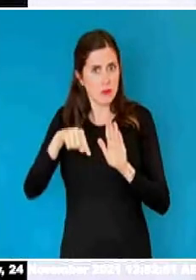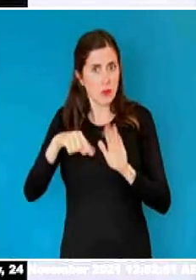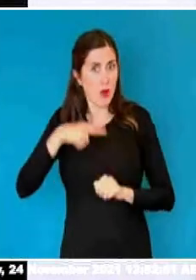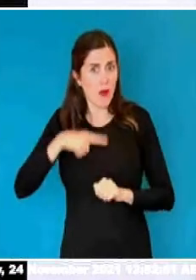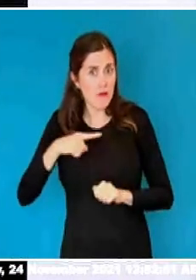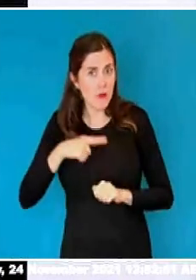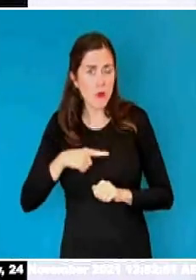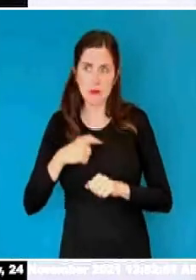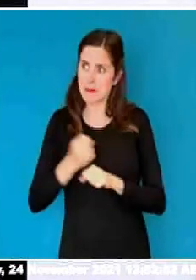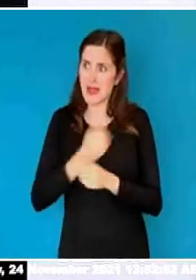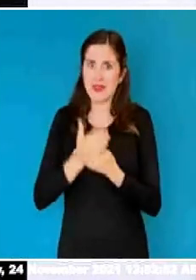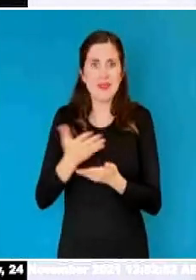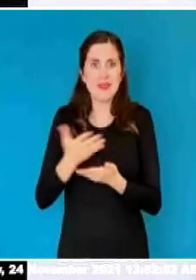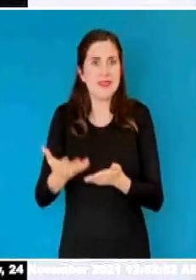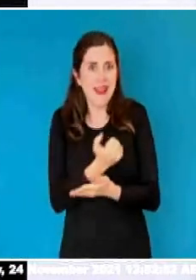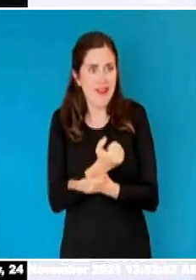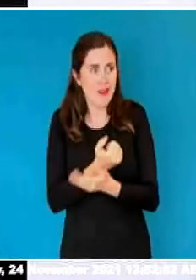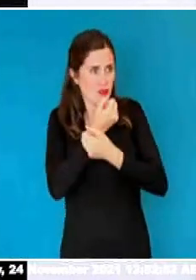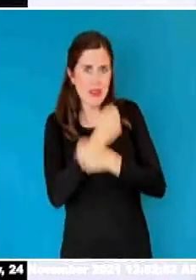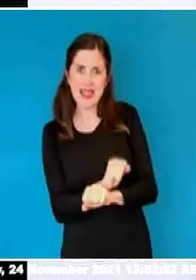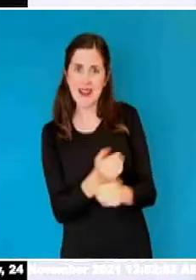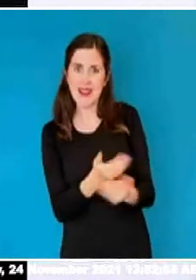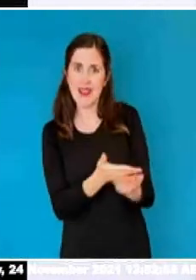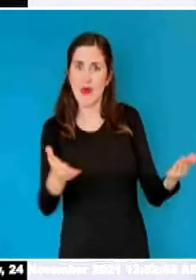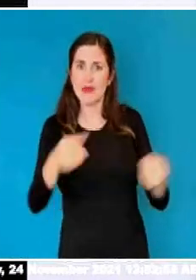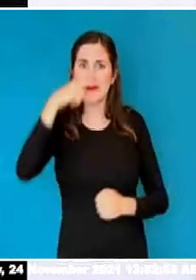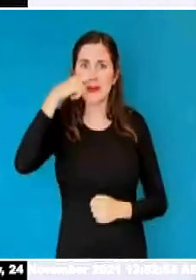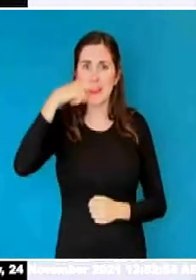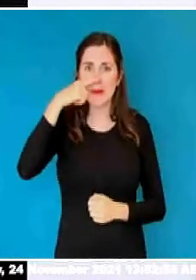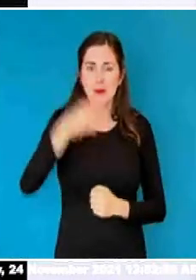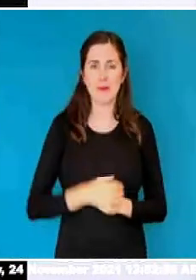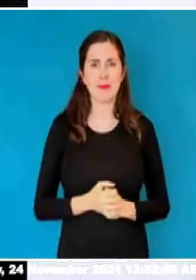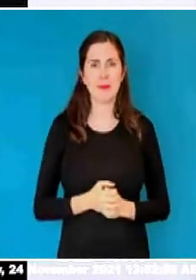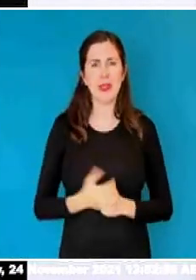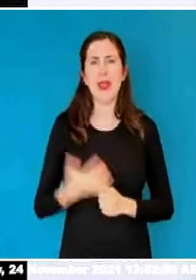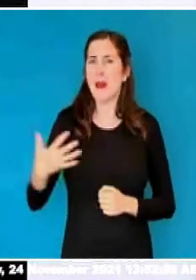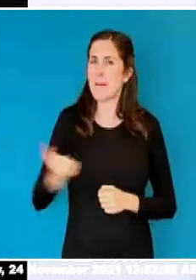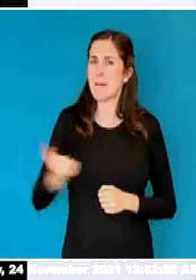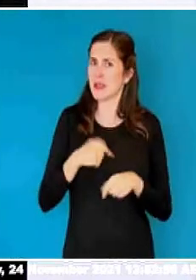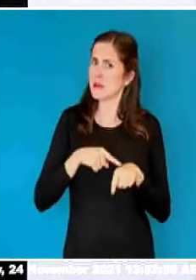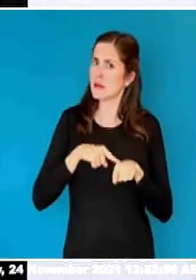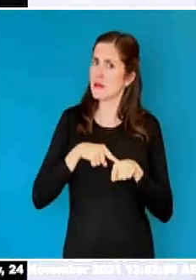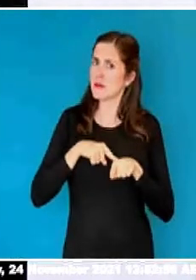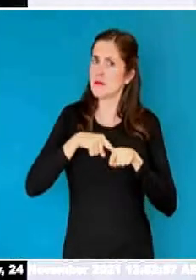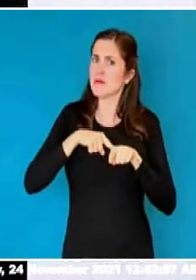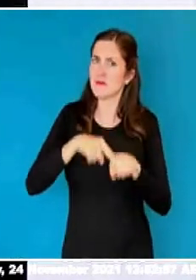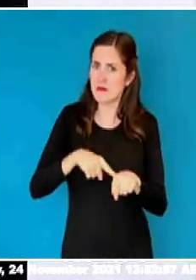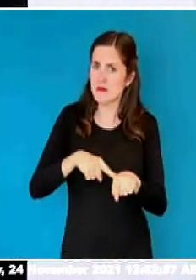And there is also an obligation to comply with reasonable instructions in relation to